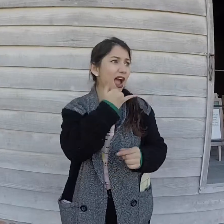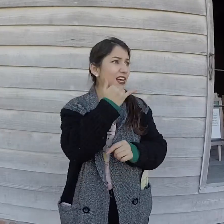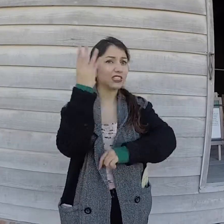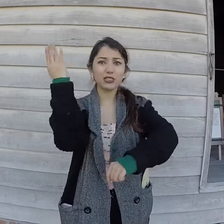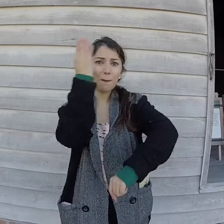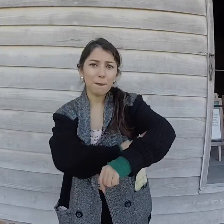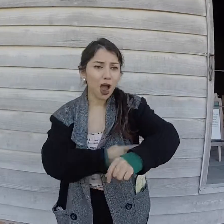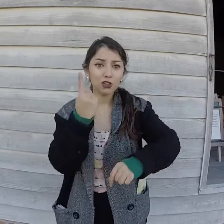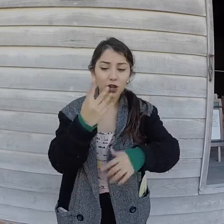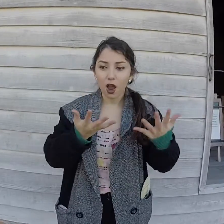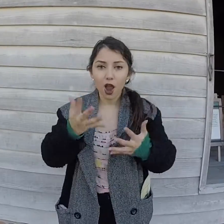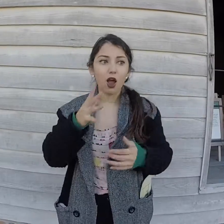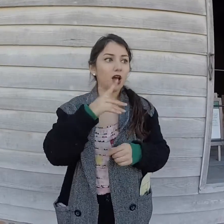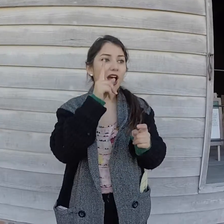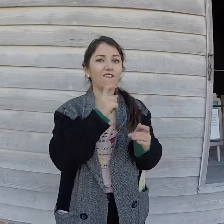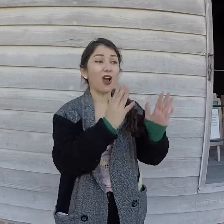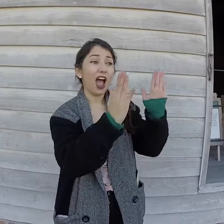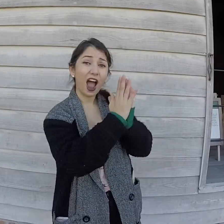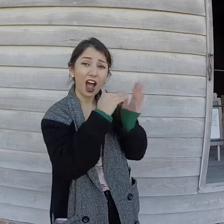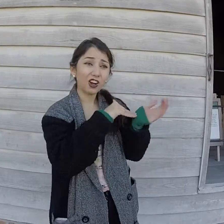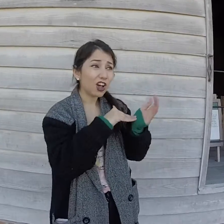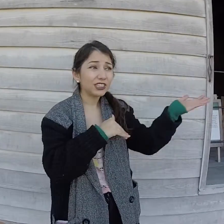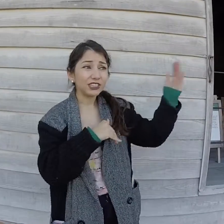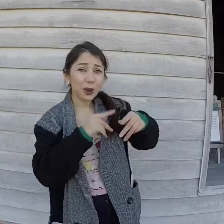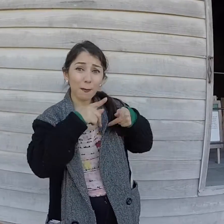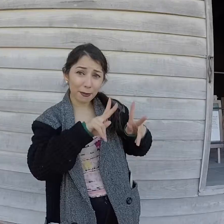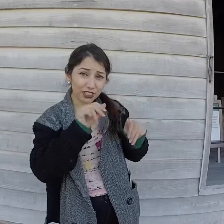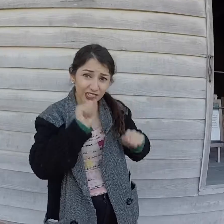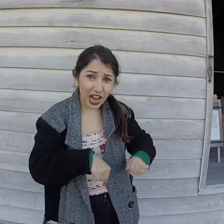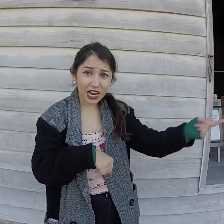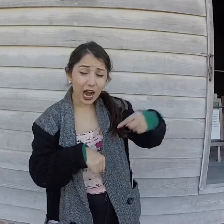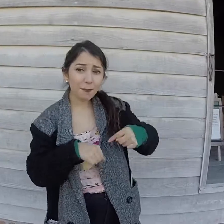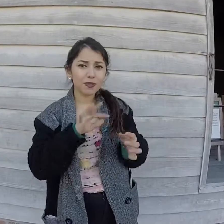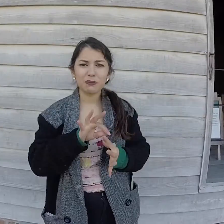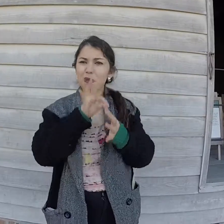or accidentally lost an arm it becomes an urgent situation They have to ask the doctor to come hoping that the doctor is able to come